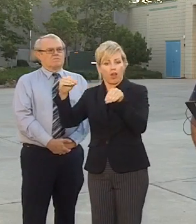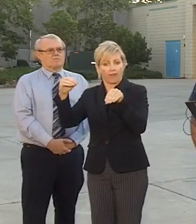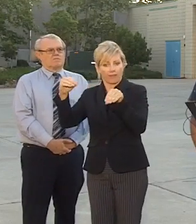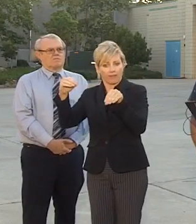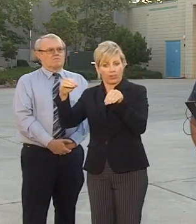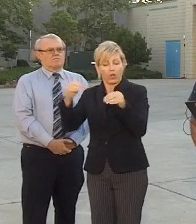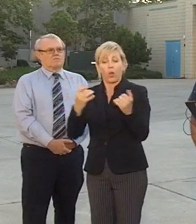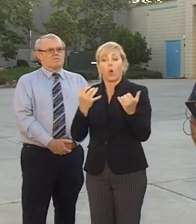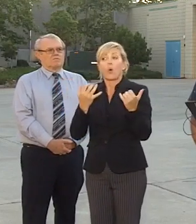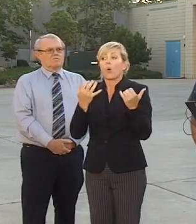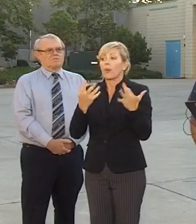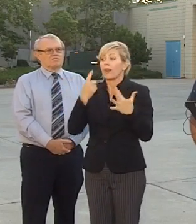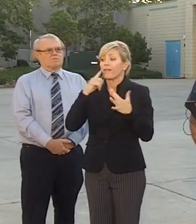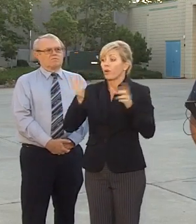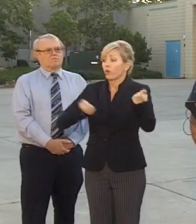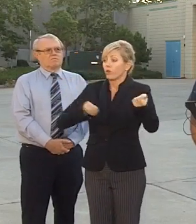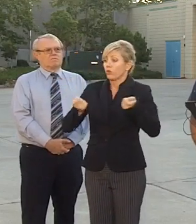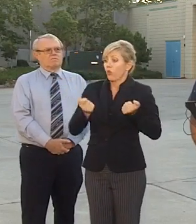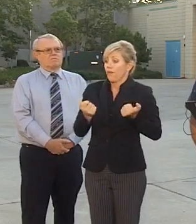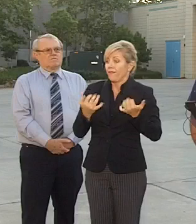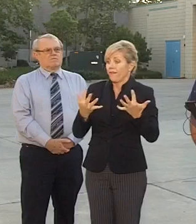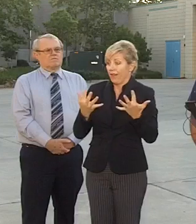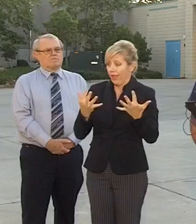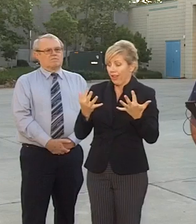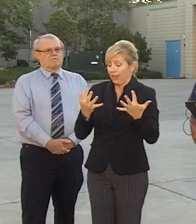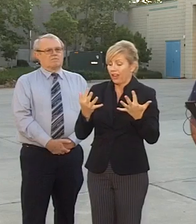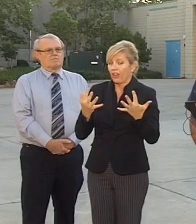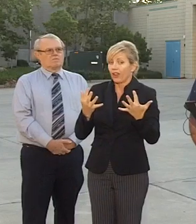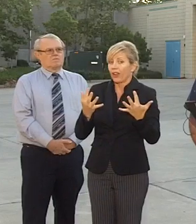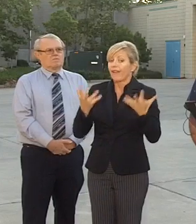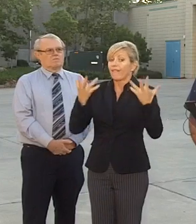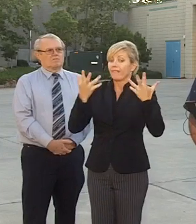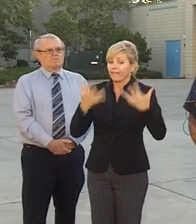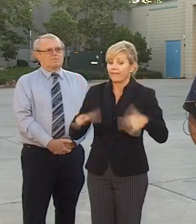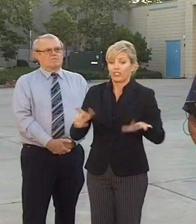under control re-energized it that would be great my understanding is that that transmission line